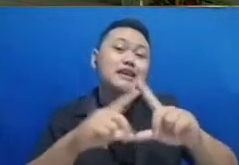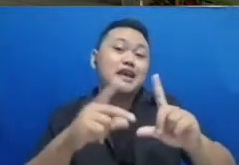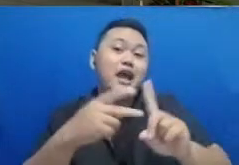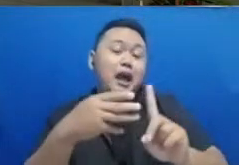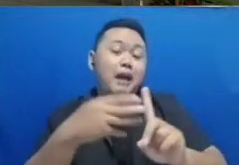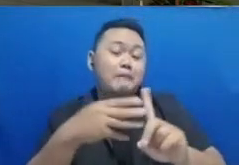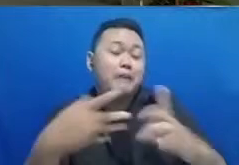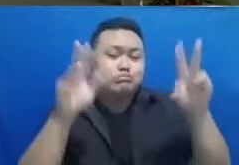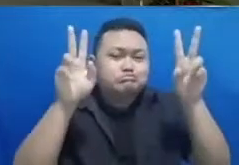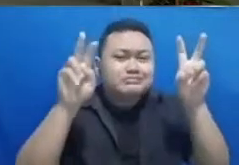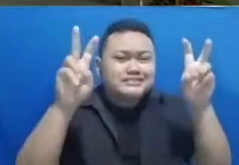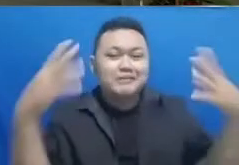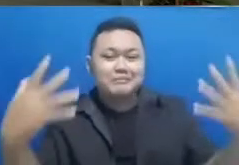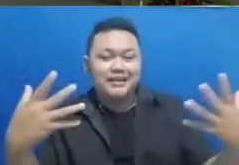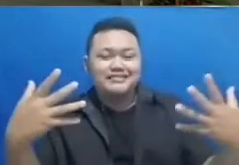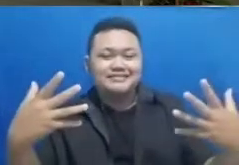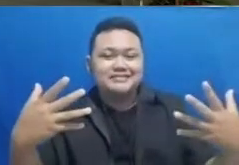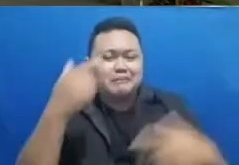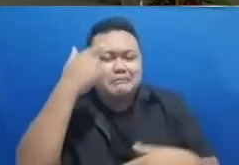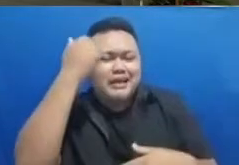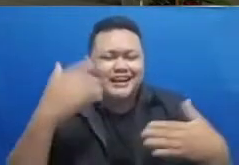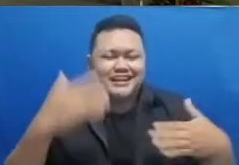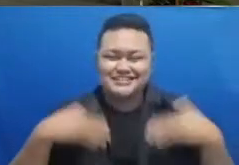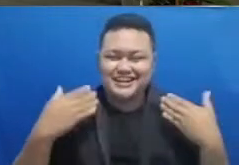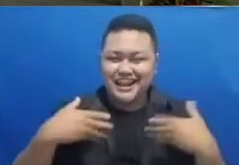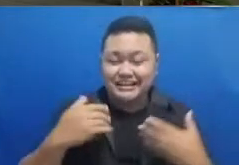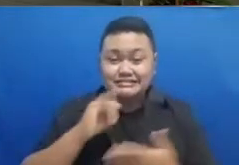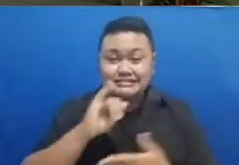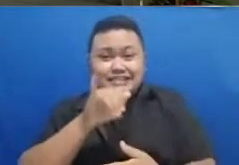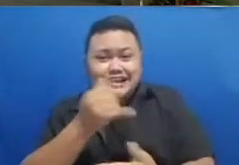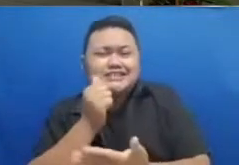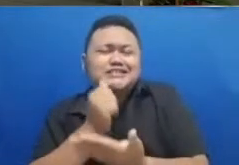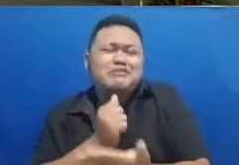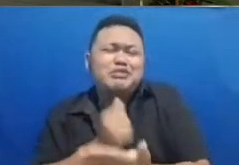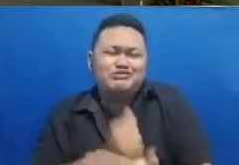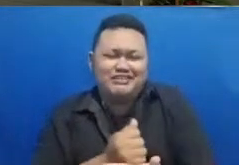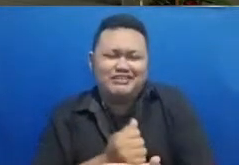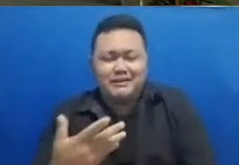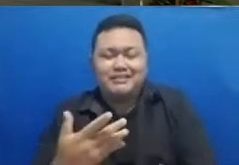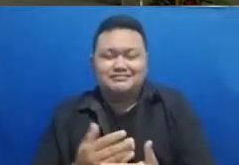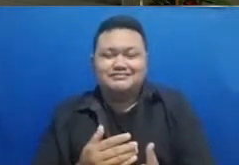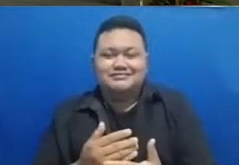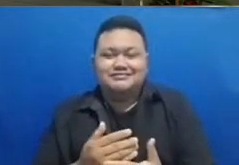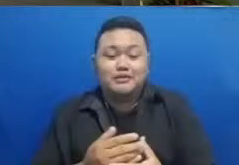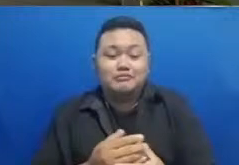teachers are also all learning together, parents Also, there are practical tips with